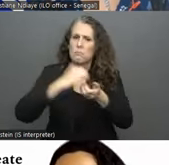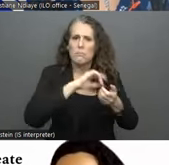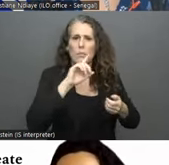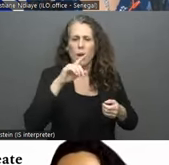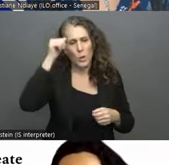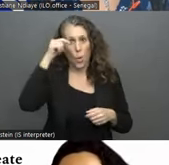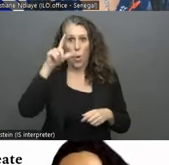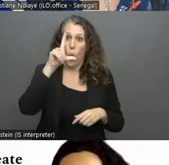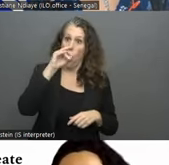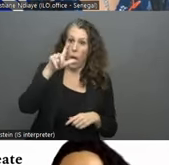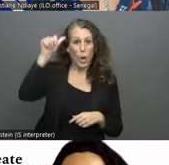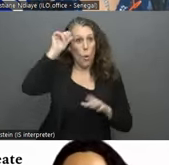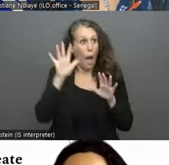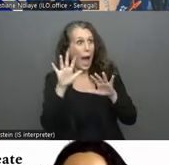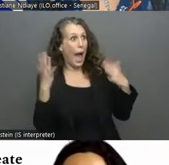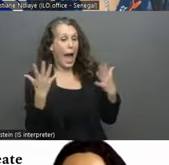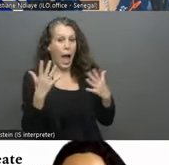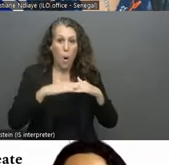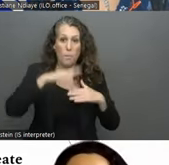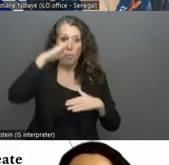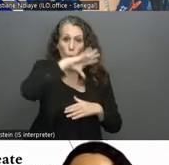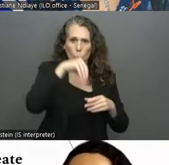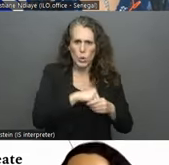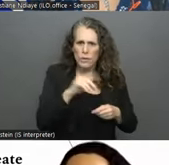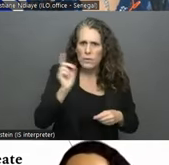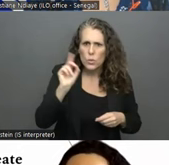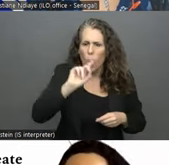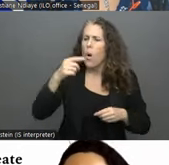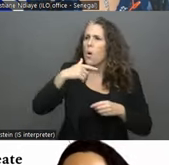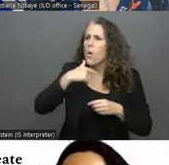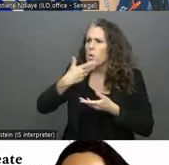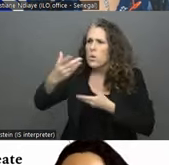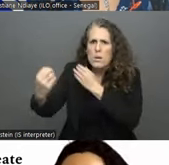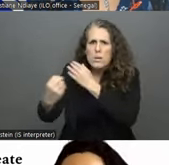help us to increase, increase our recruitment opportunities for people with disabilities,